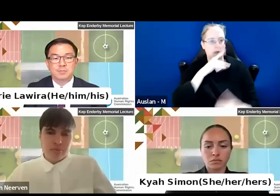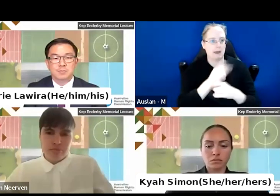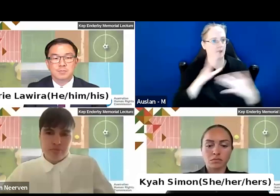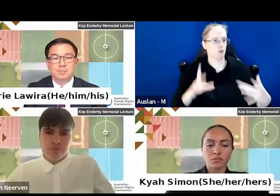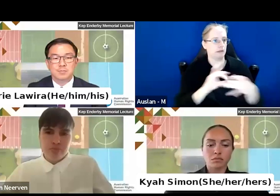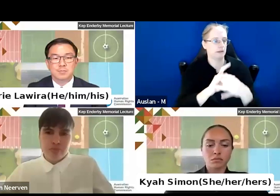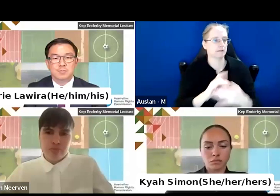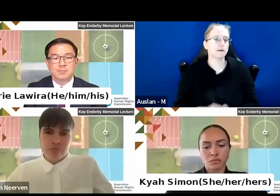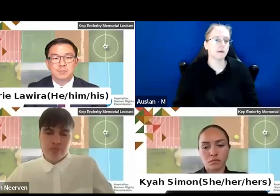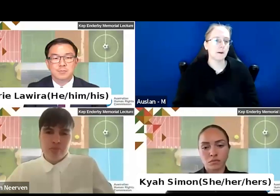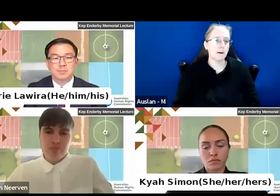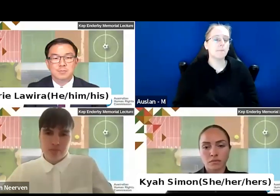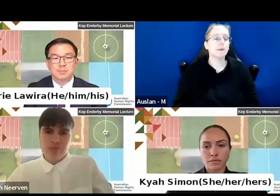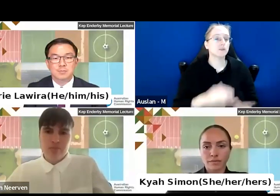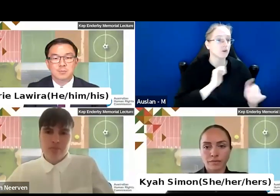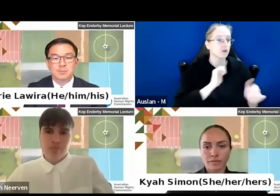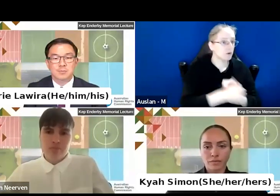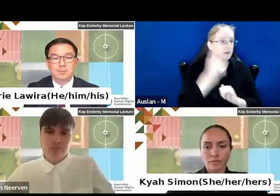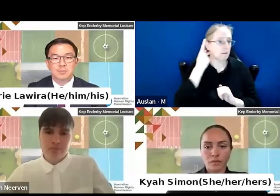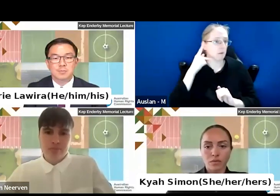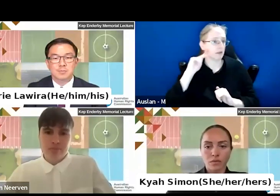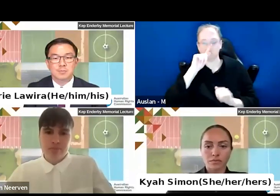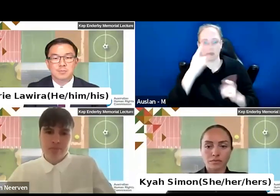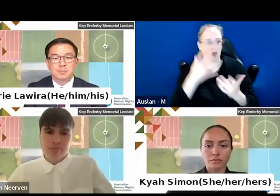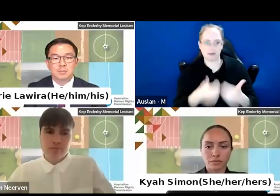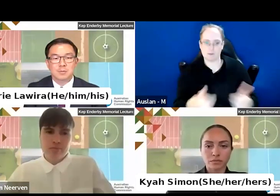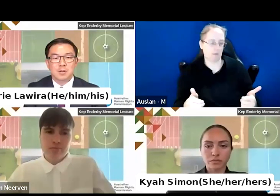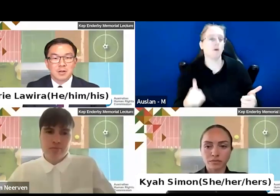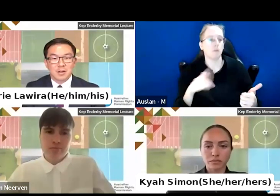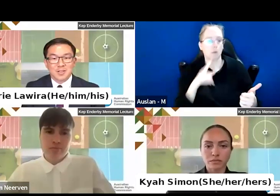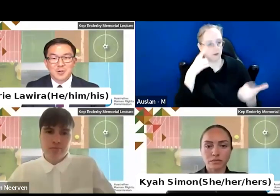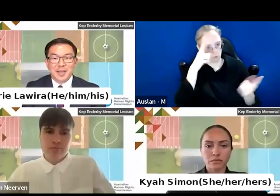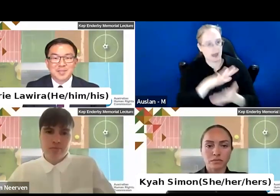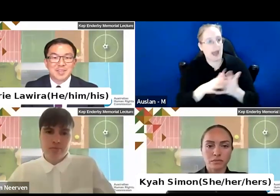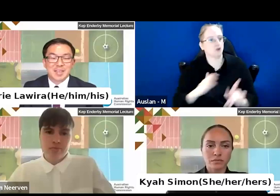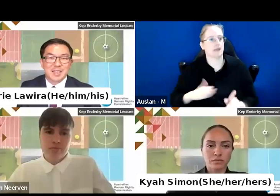and is always going to be the case. So how do we navigate that? So I guess